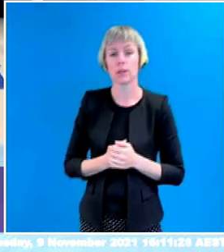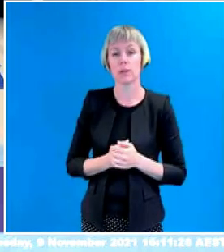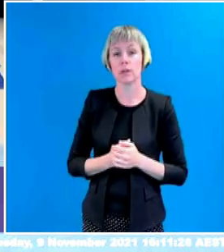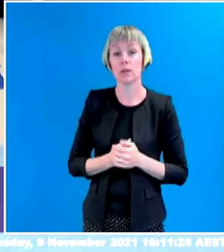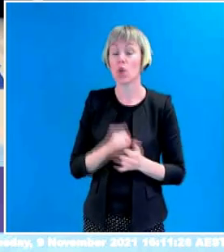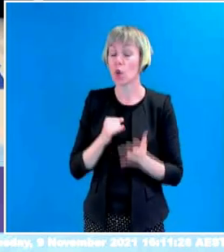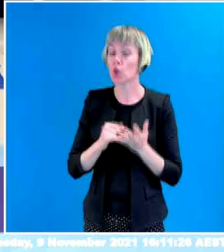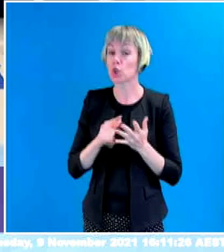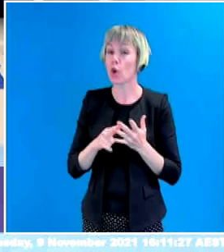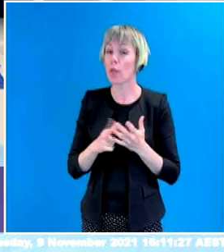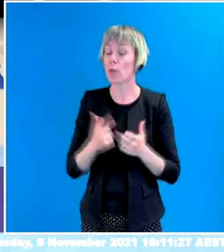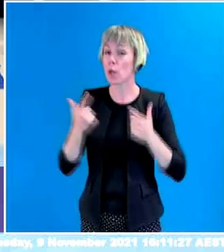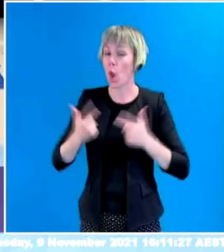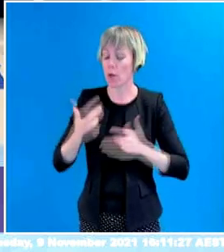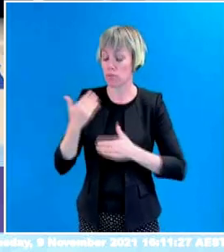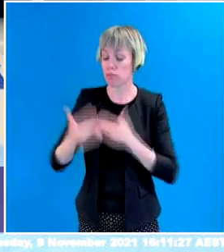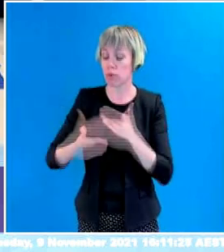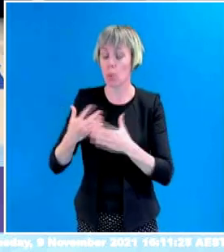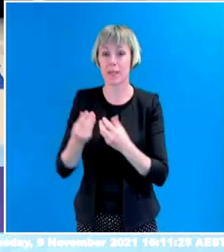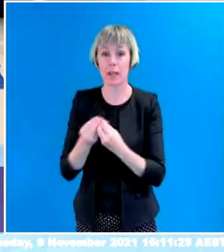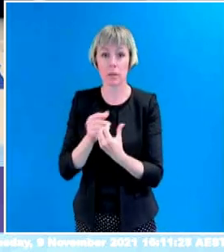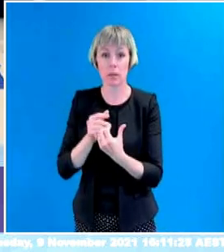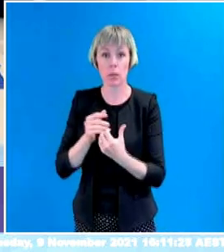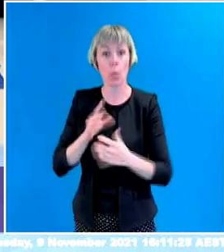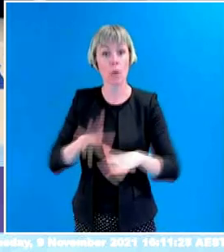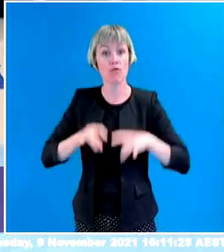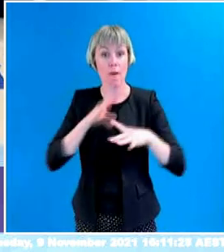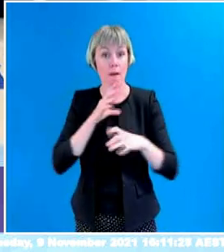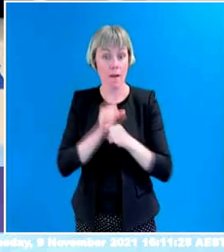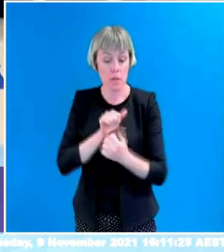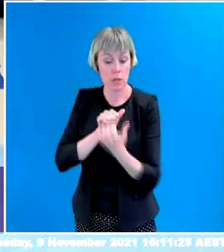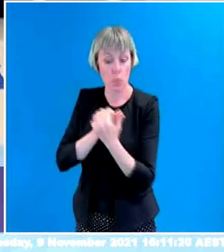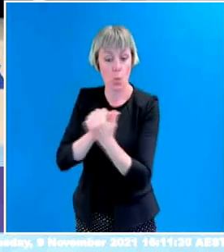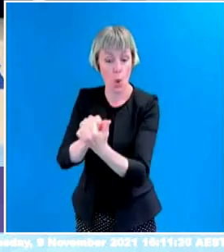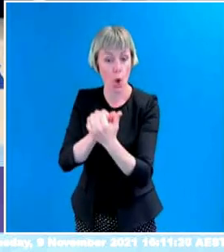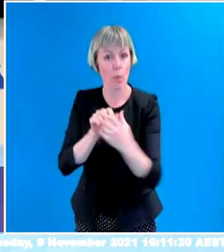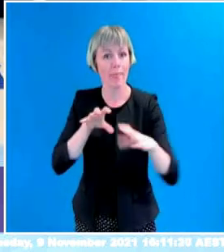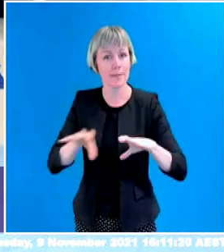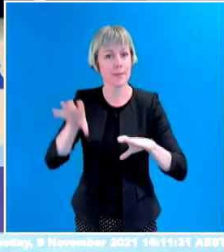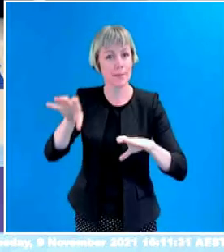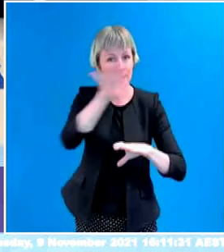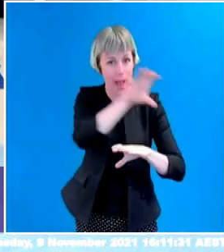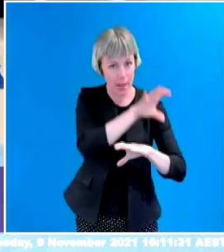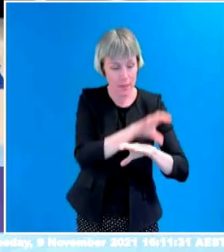with the states and territories to develop a statement of national